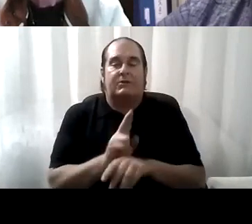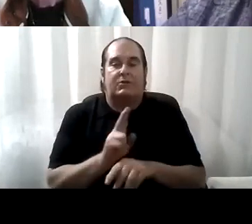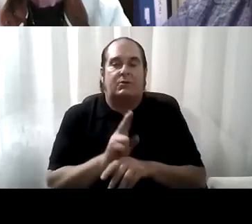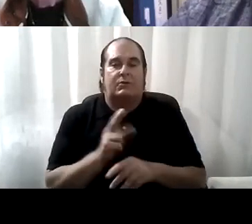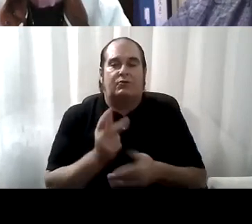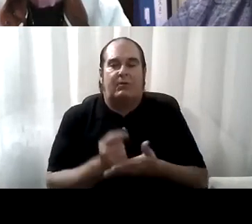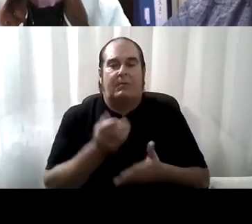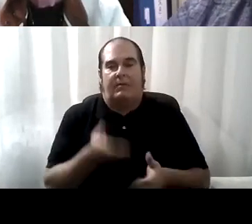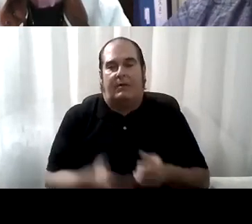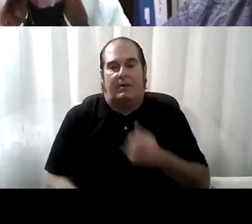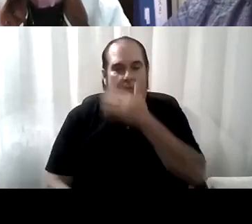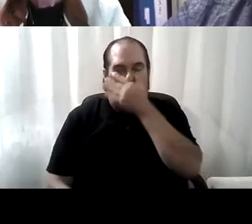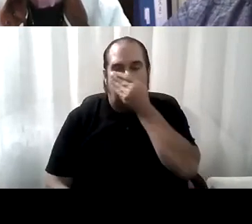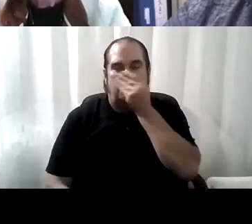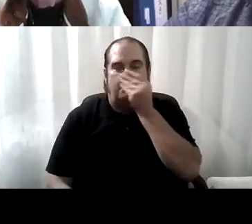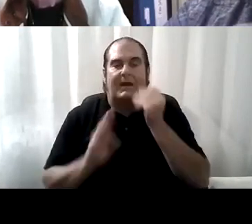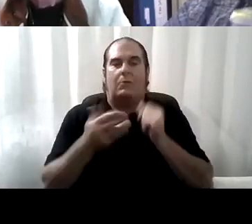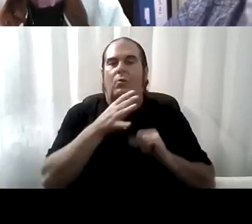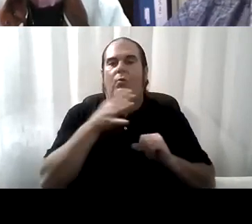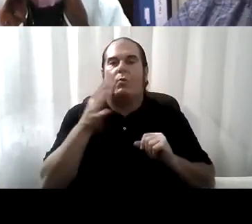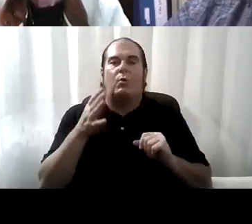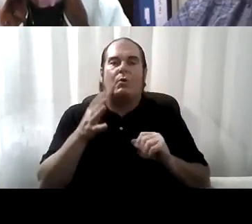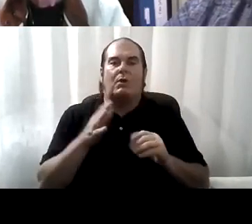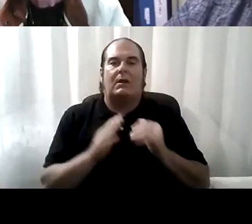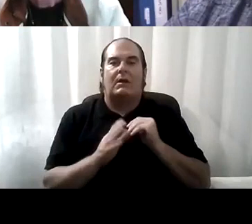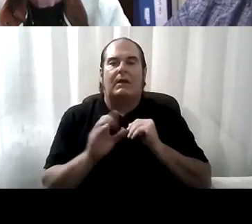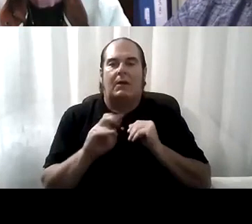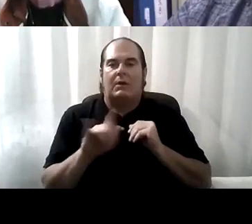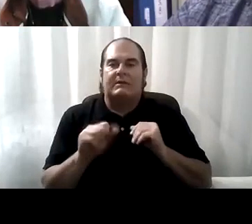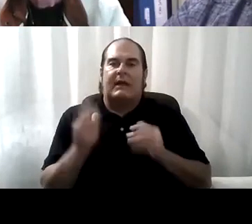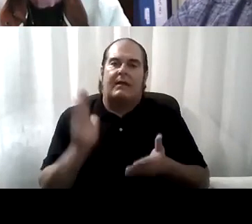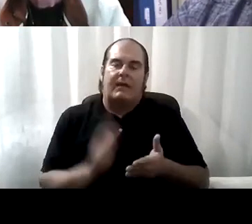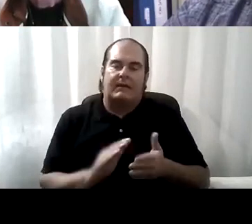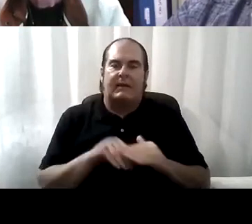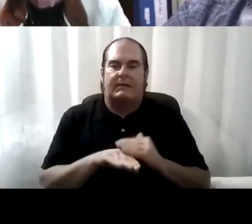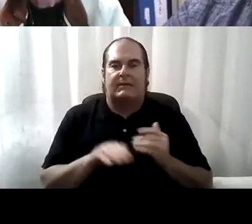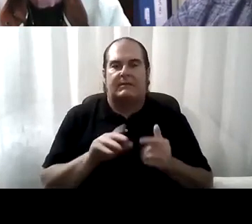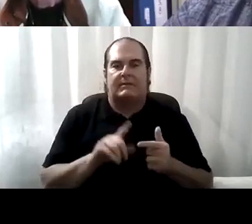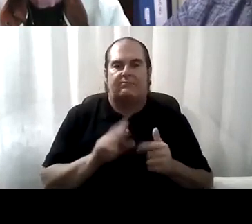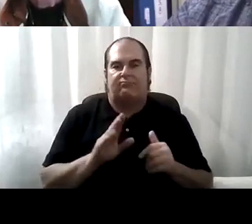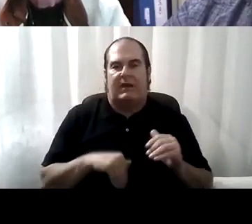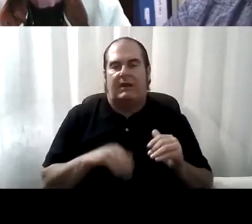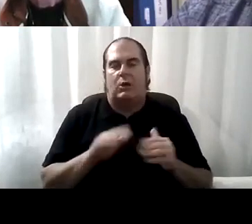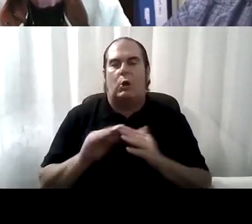So our rural counties had less access to that than might have been available in some urban areas.